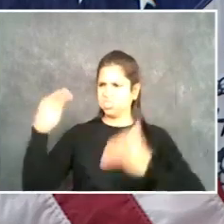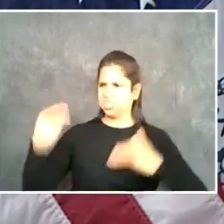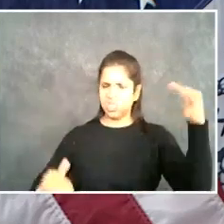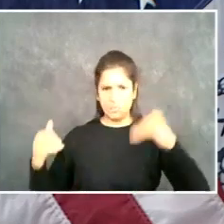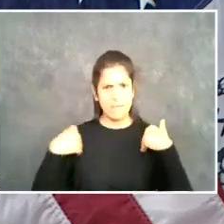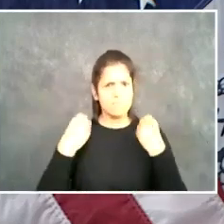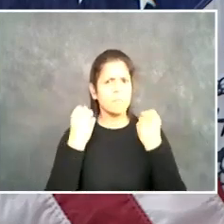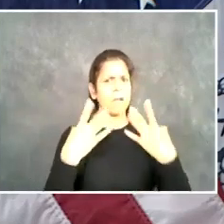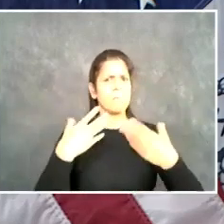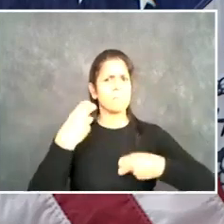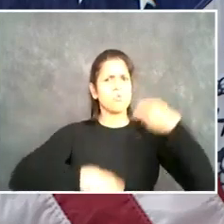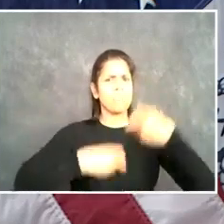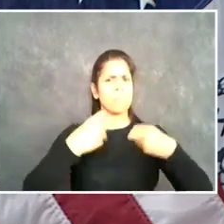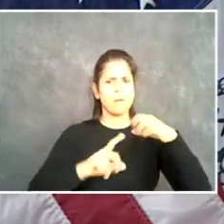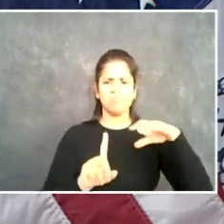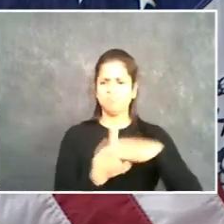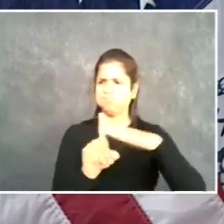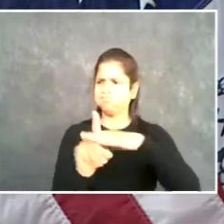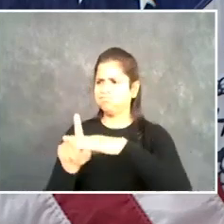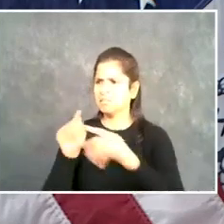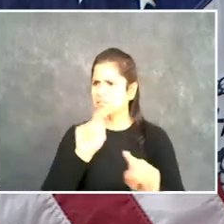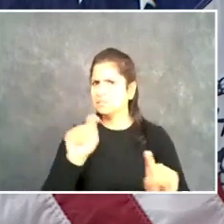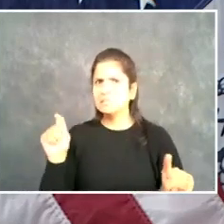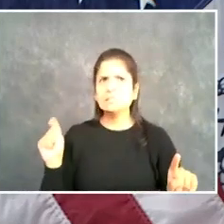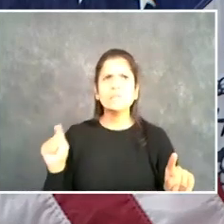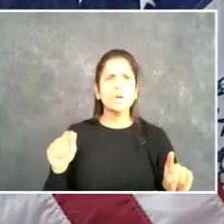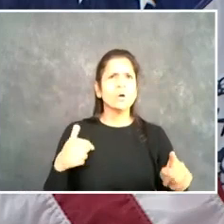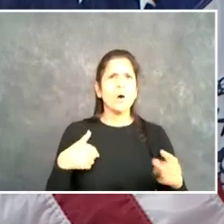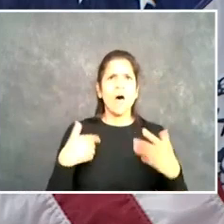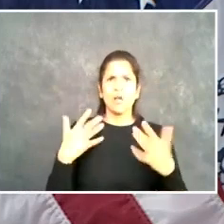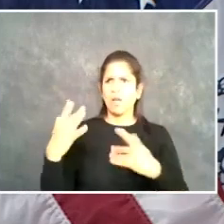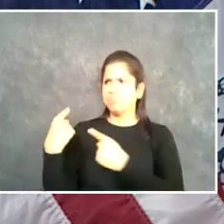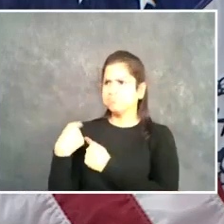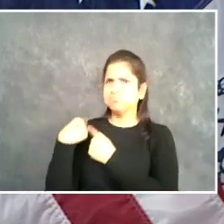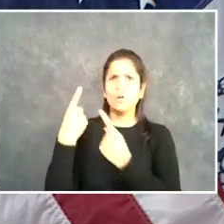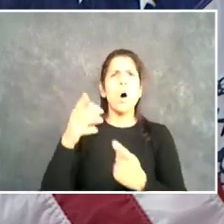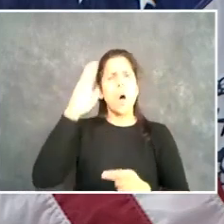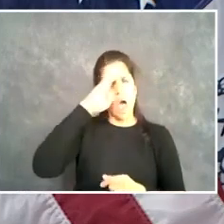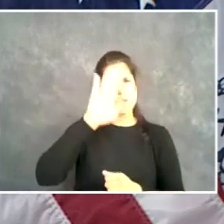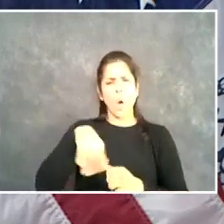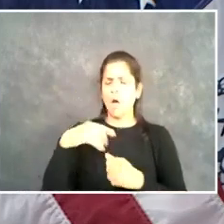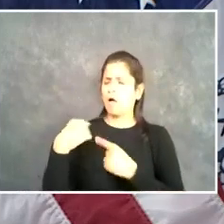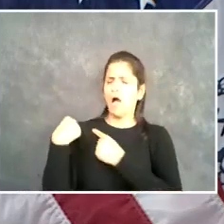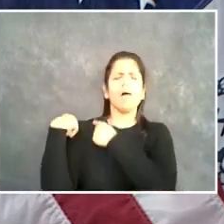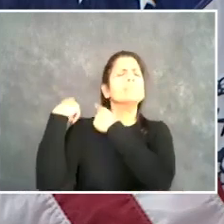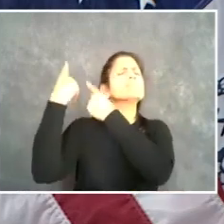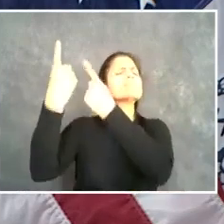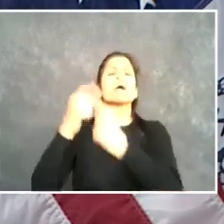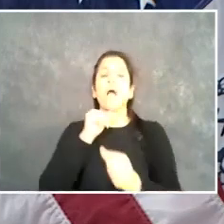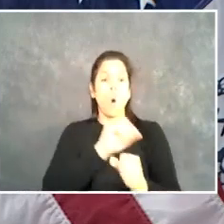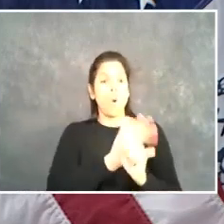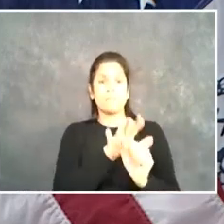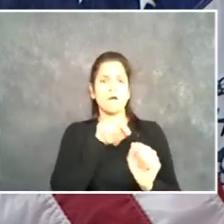SOME WAYS EVEN WORSE BY THIS